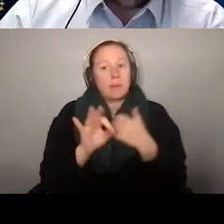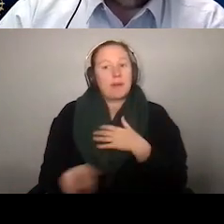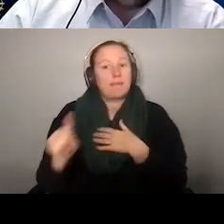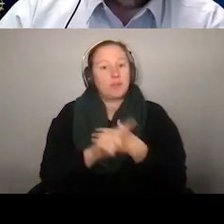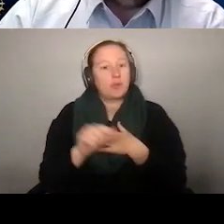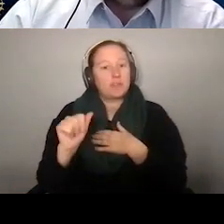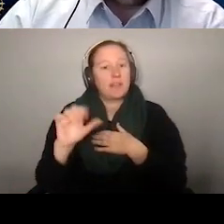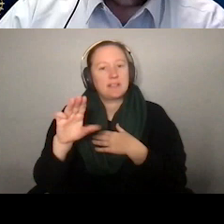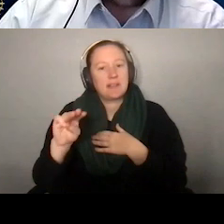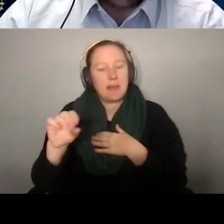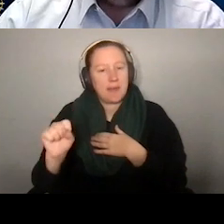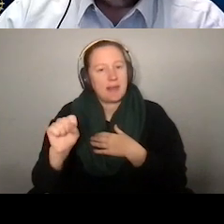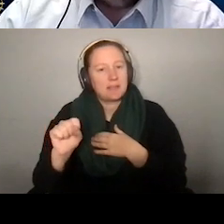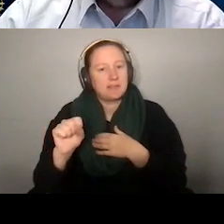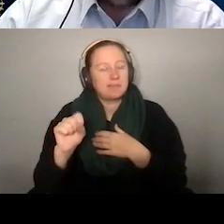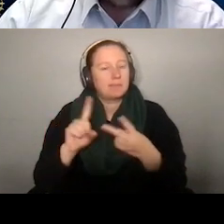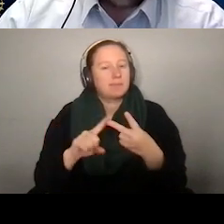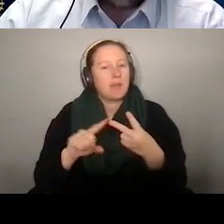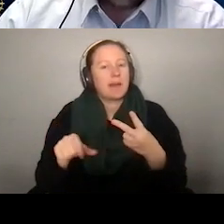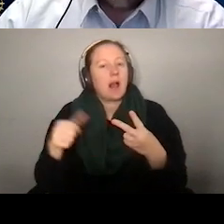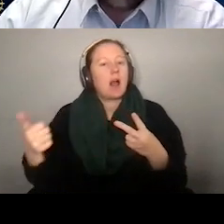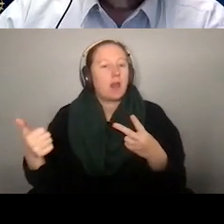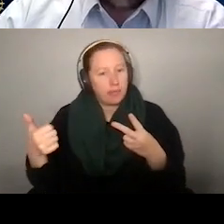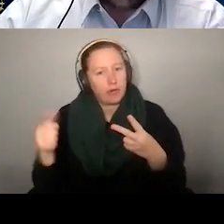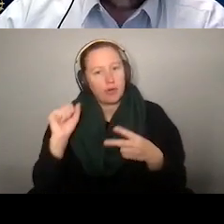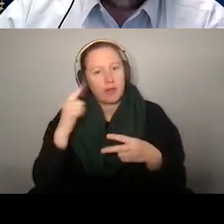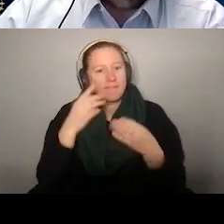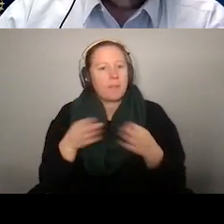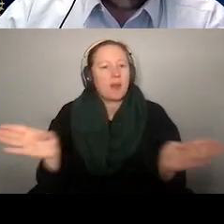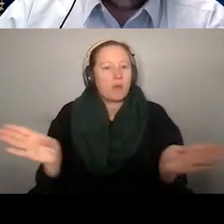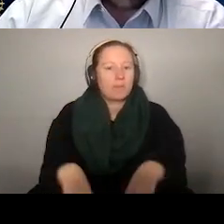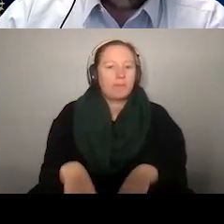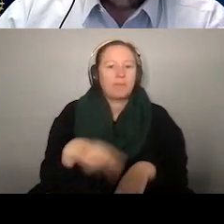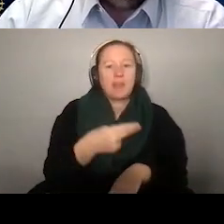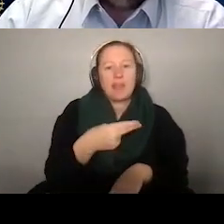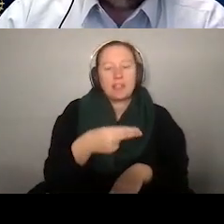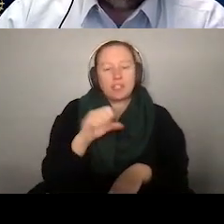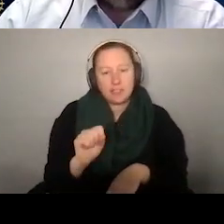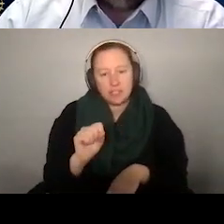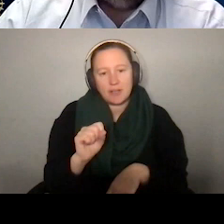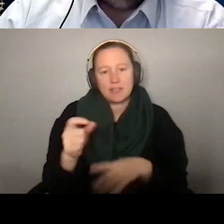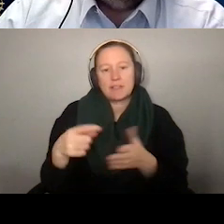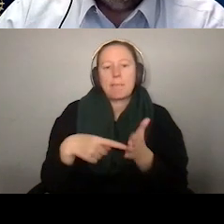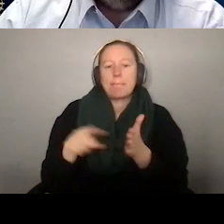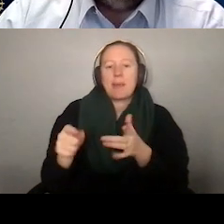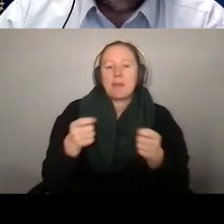addition to other government-wide grant payment systems, such as HHS's Payment Management System PMS